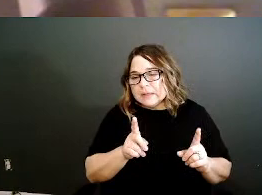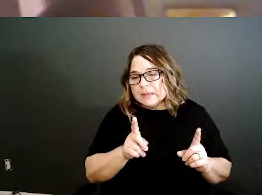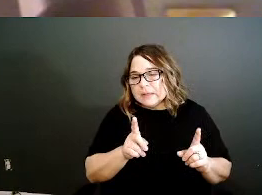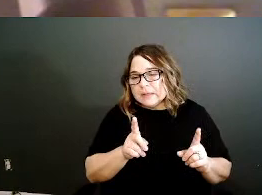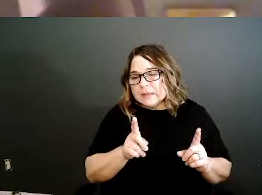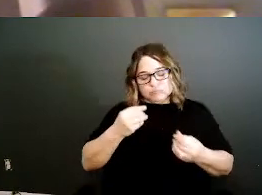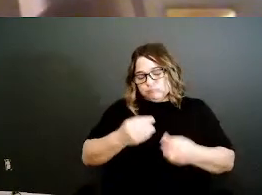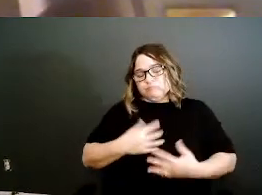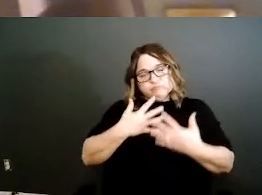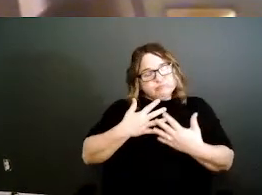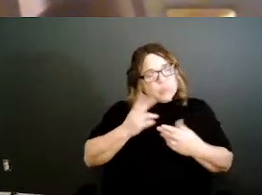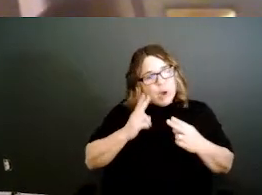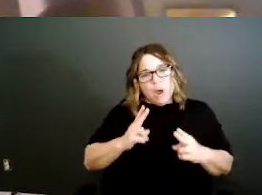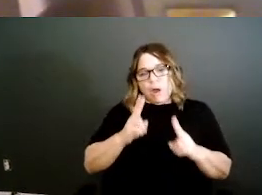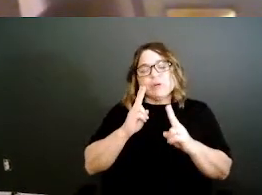WE ARE WELL PREPARED, THAT THE PUBLIC CAN FOLLOW OUR